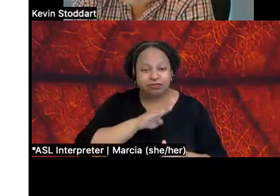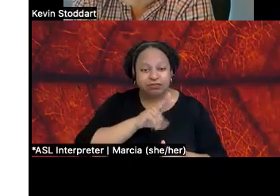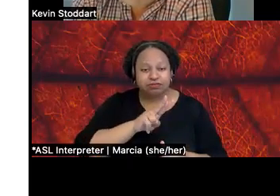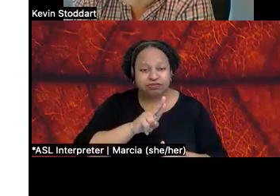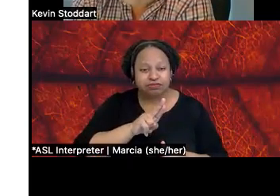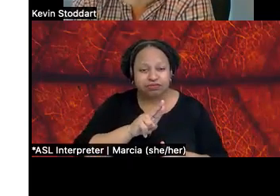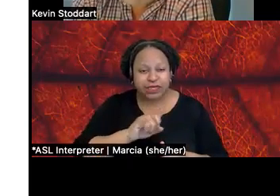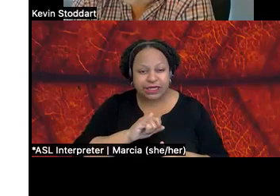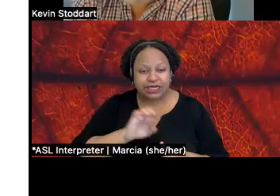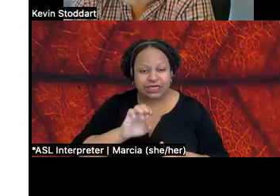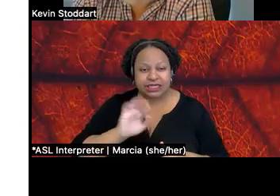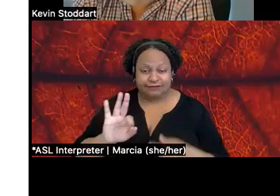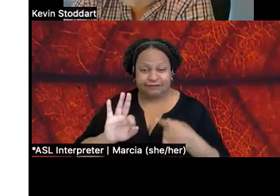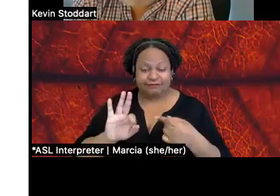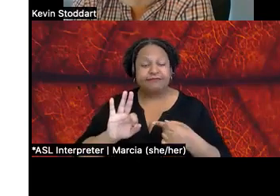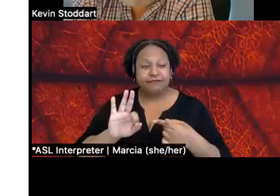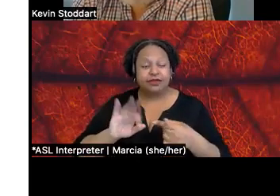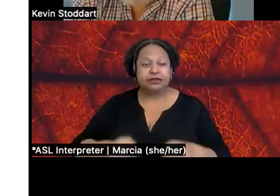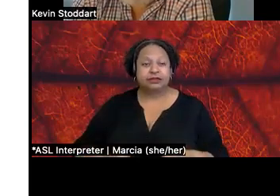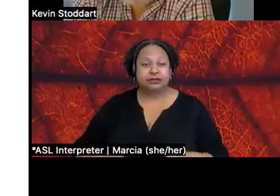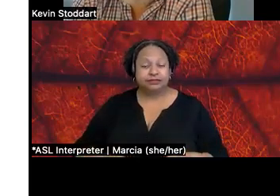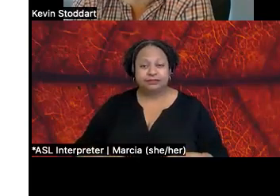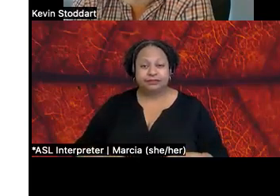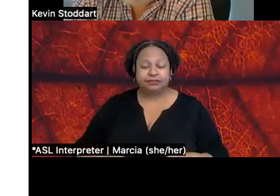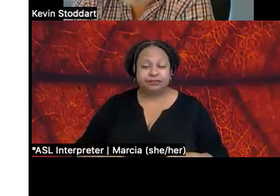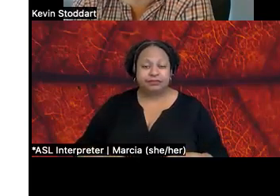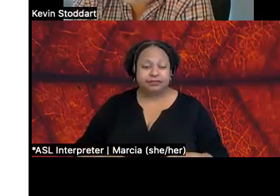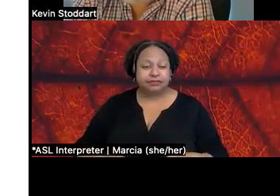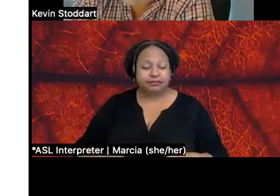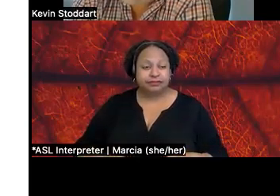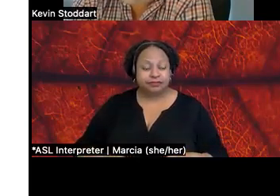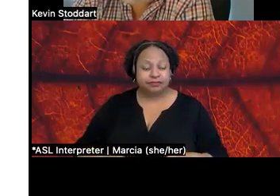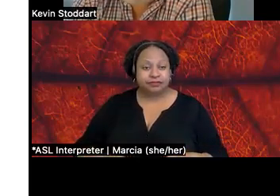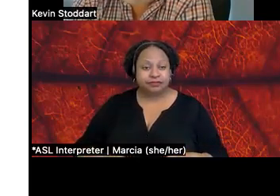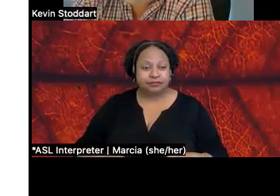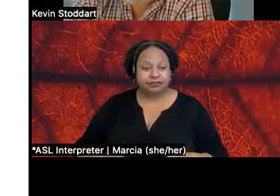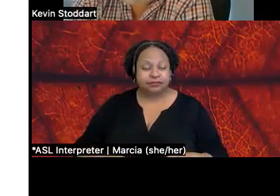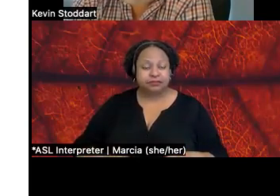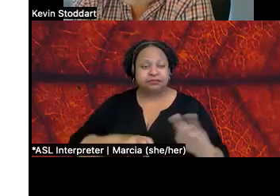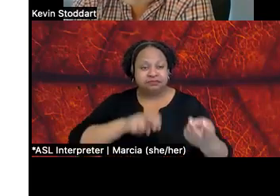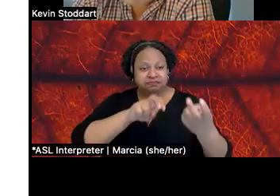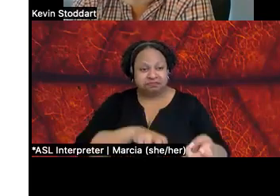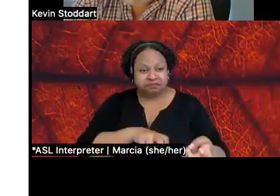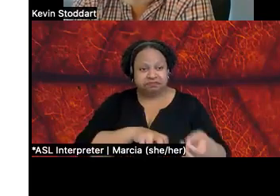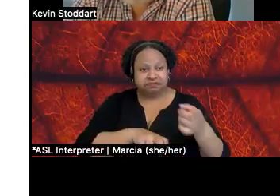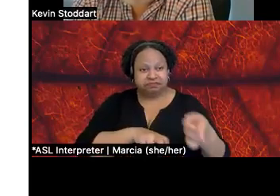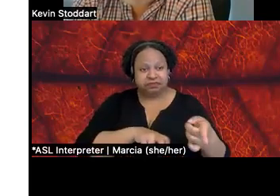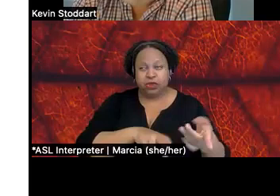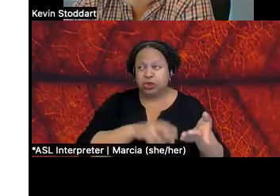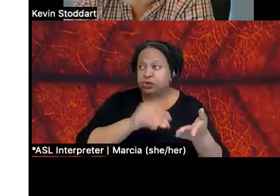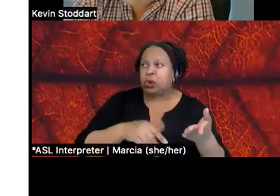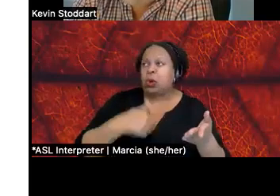It's not just enough to know that a student has problems with organization and planning.